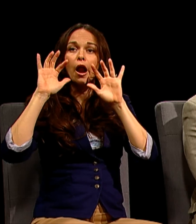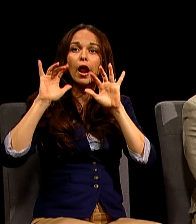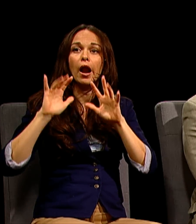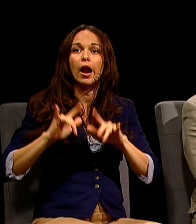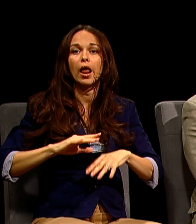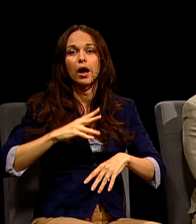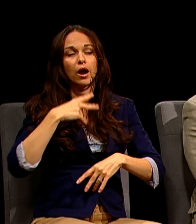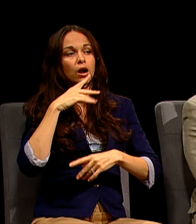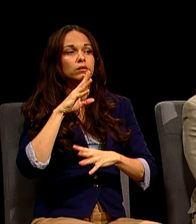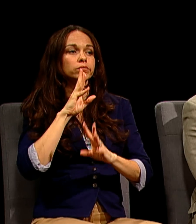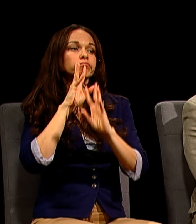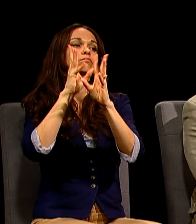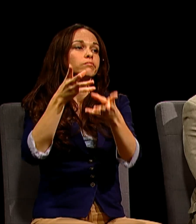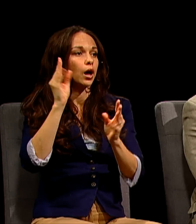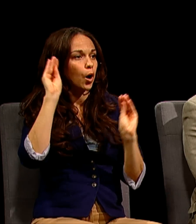computers at home.